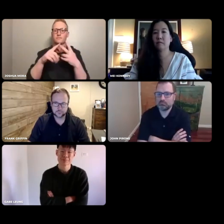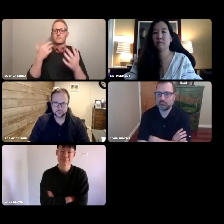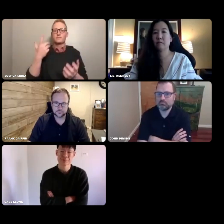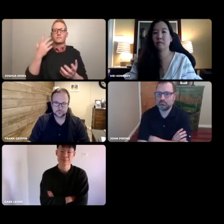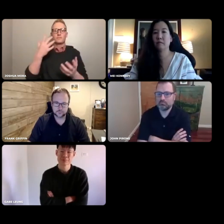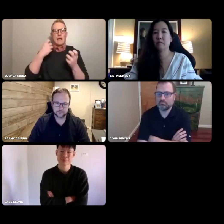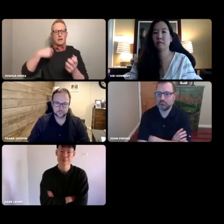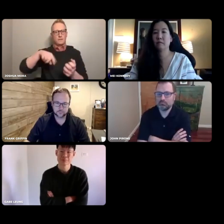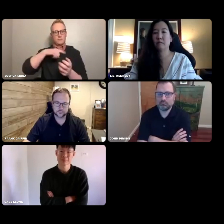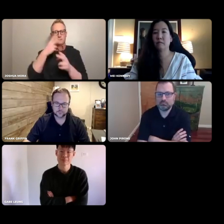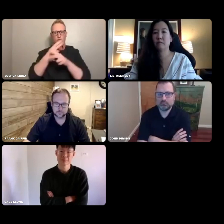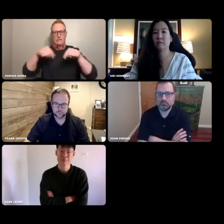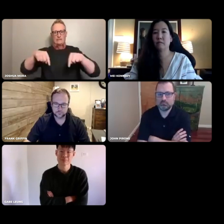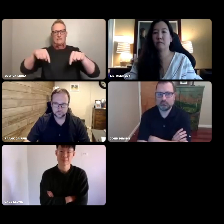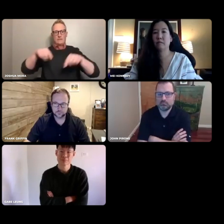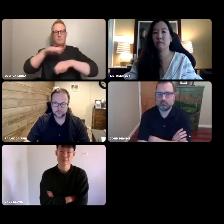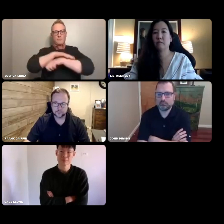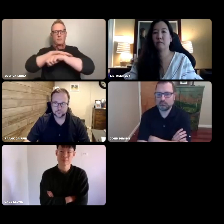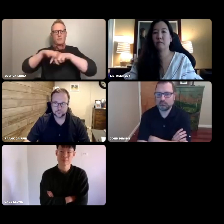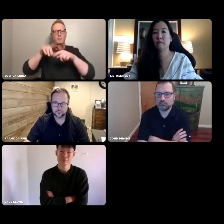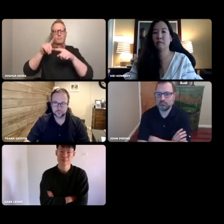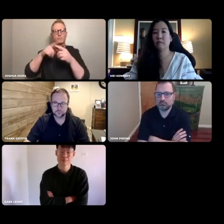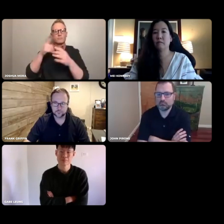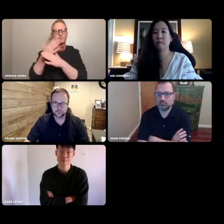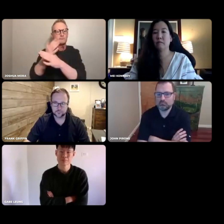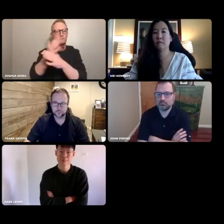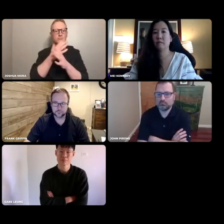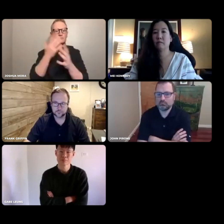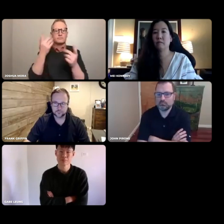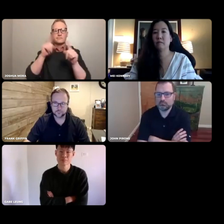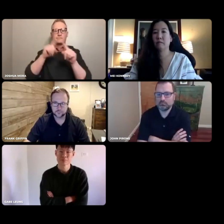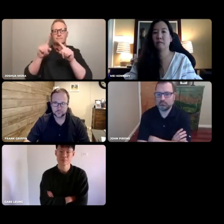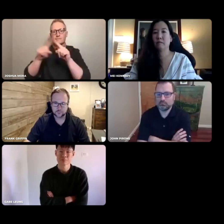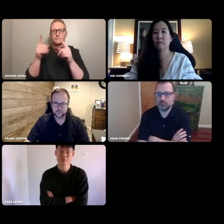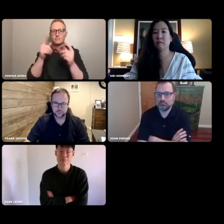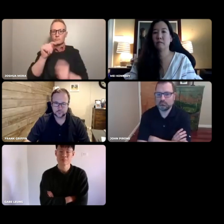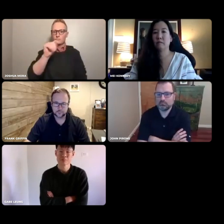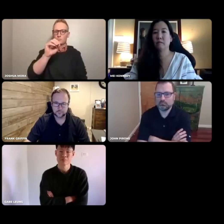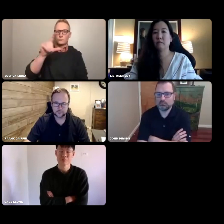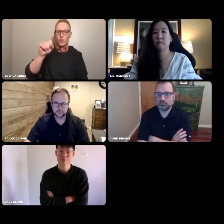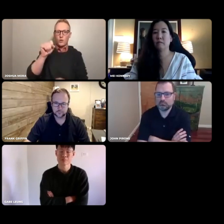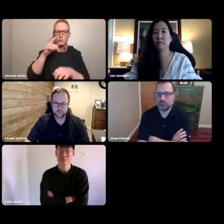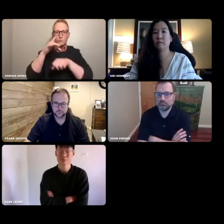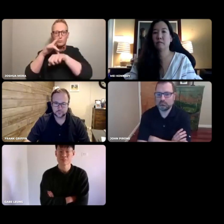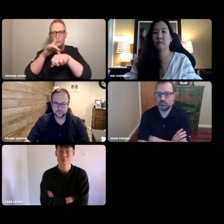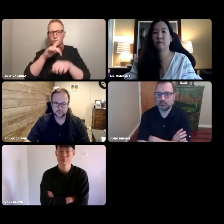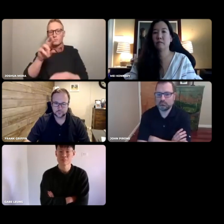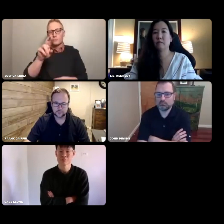We're here to talk about and digest that tonight.